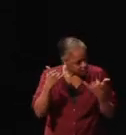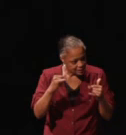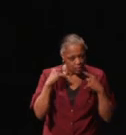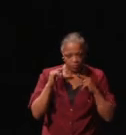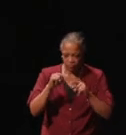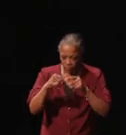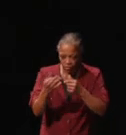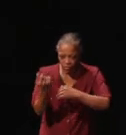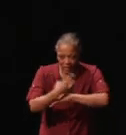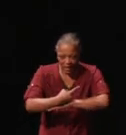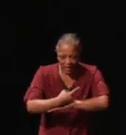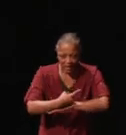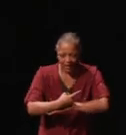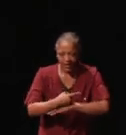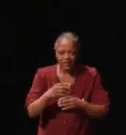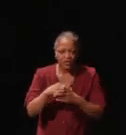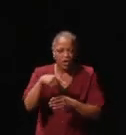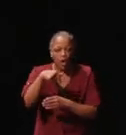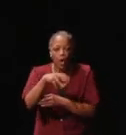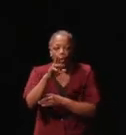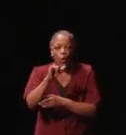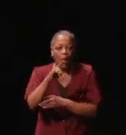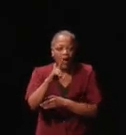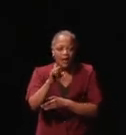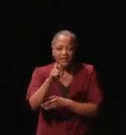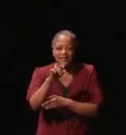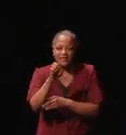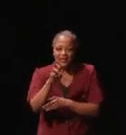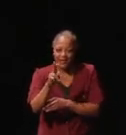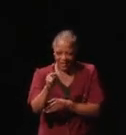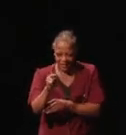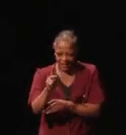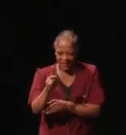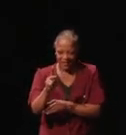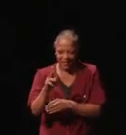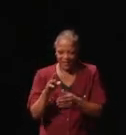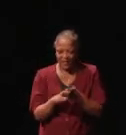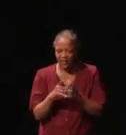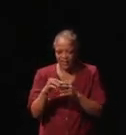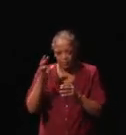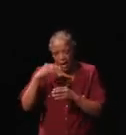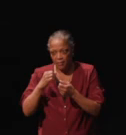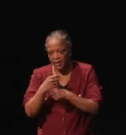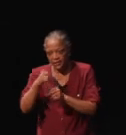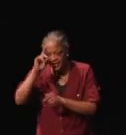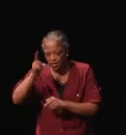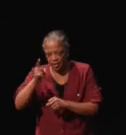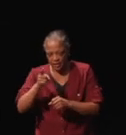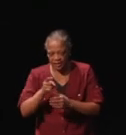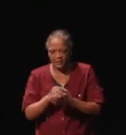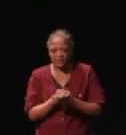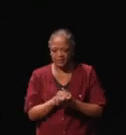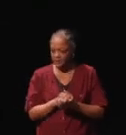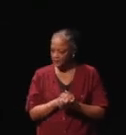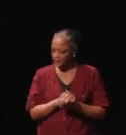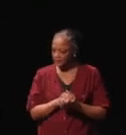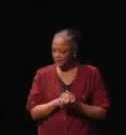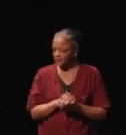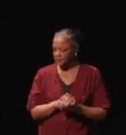a controller called the QuadStick that for Davidson Makes, he's a genius. Oops sorry.